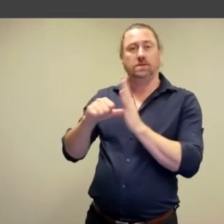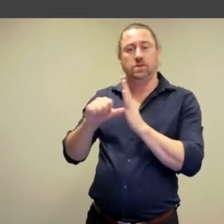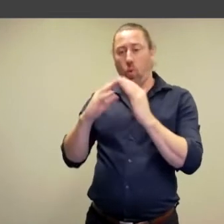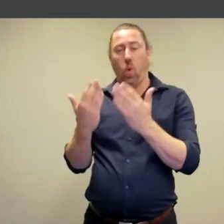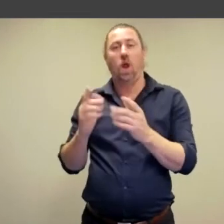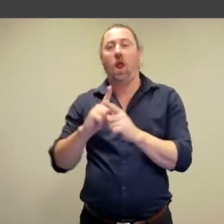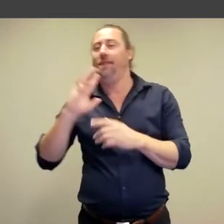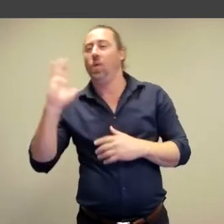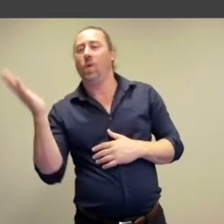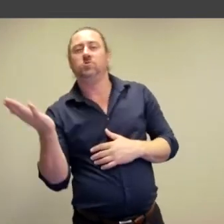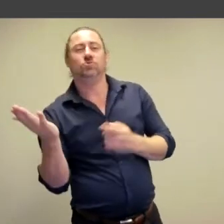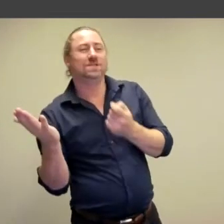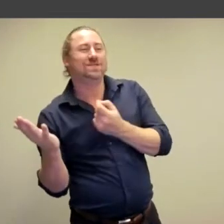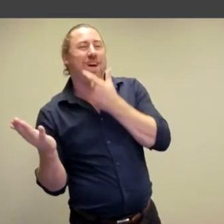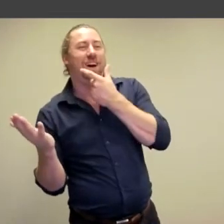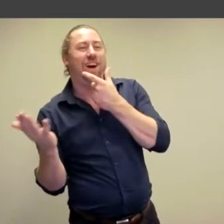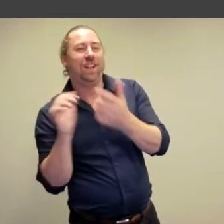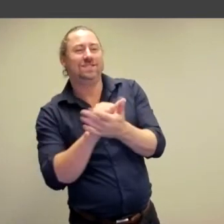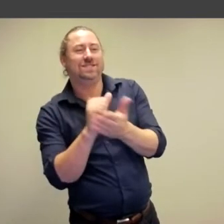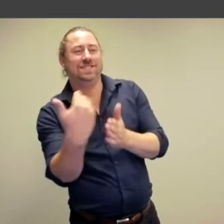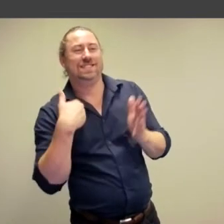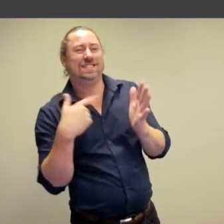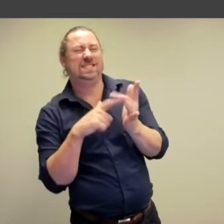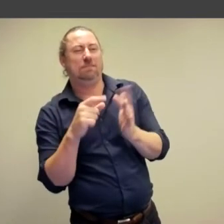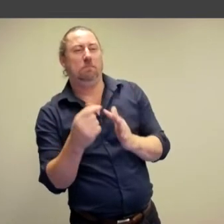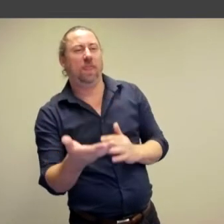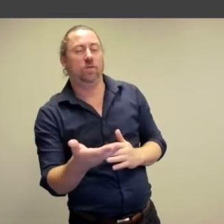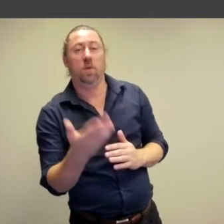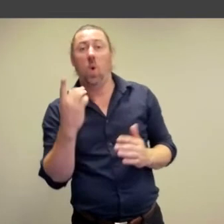smiles